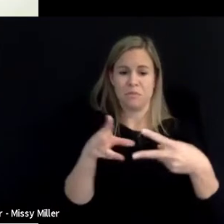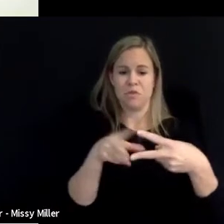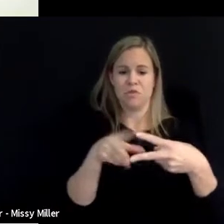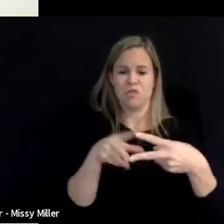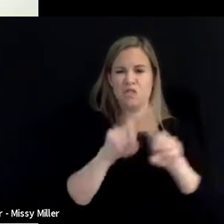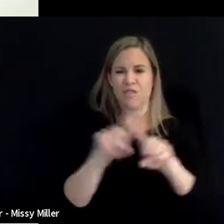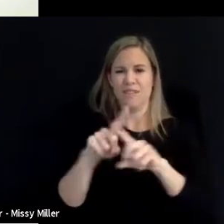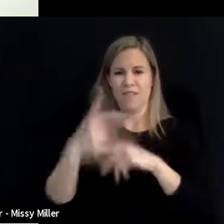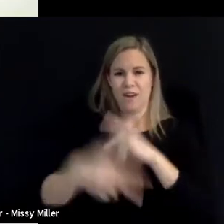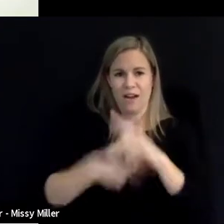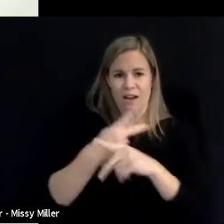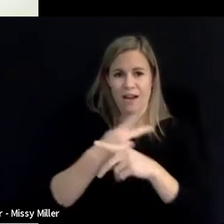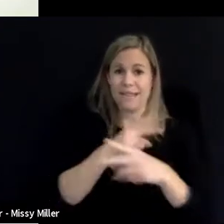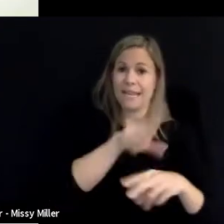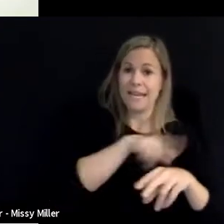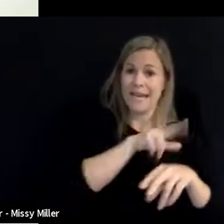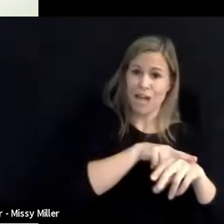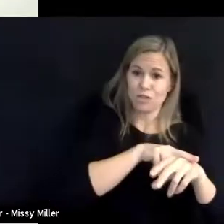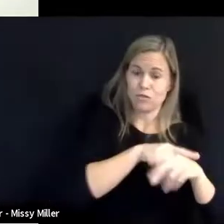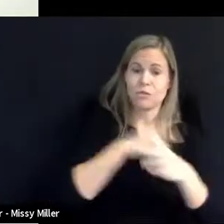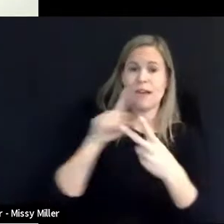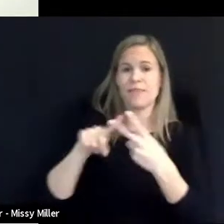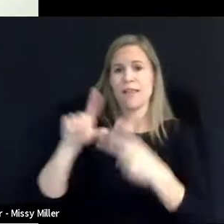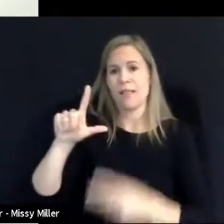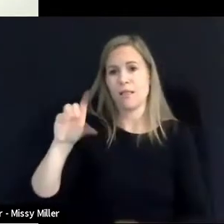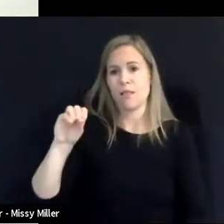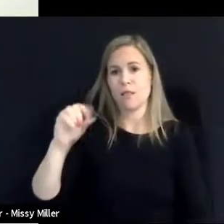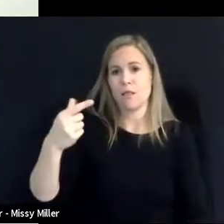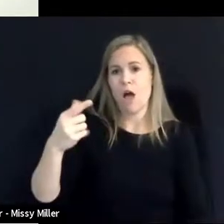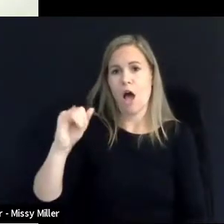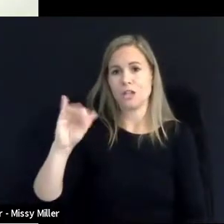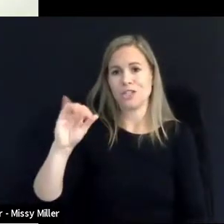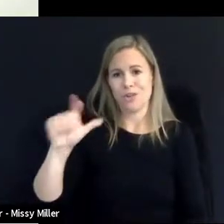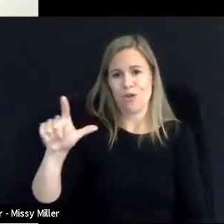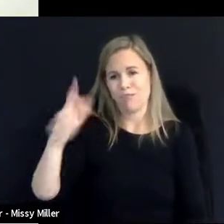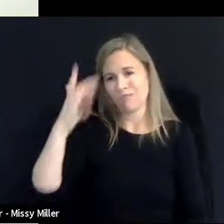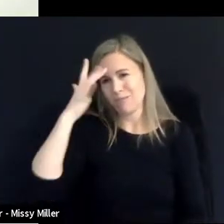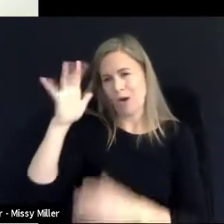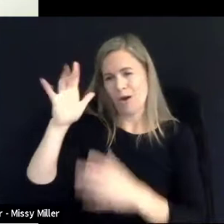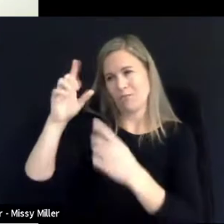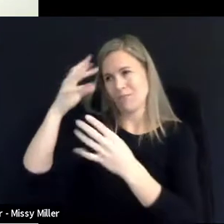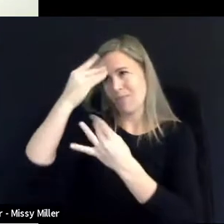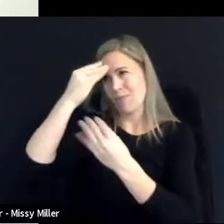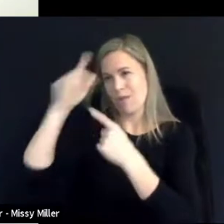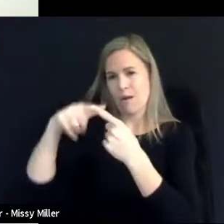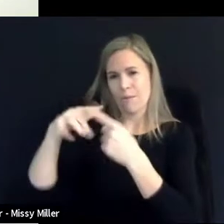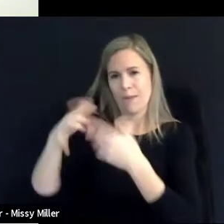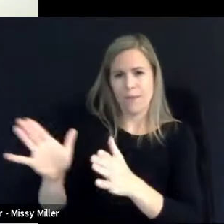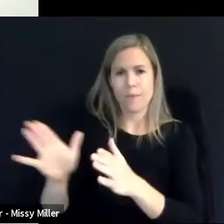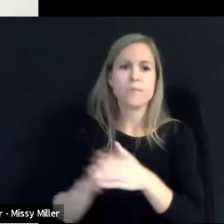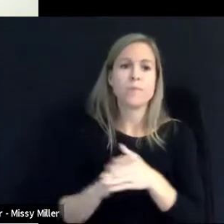but natural consequences and logical consequences. So natural consequences are things that would happen if you did nothing.